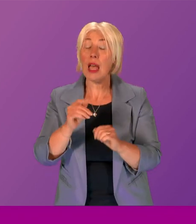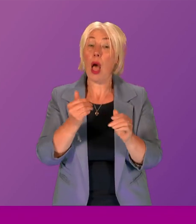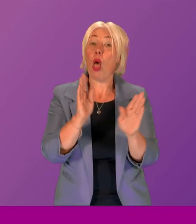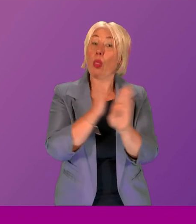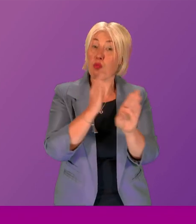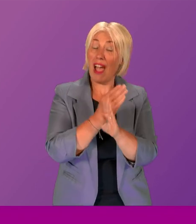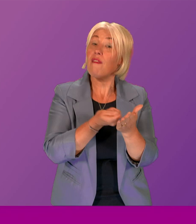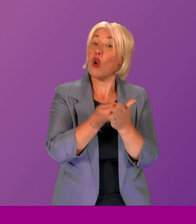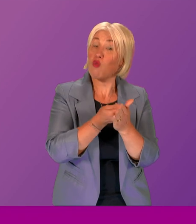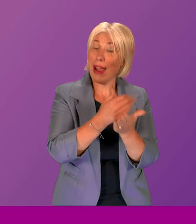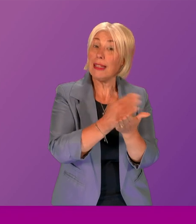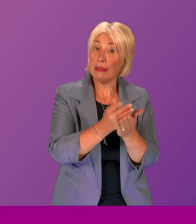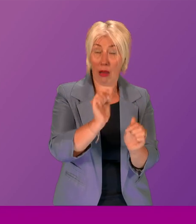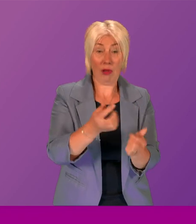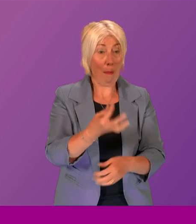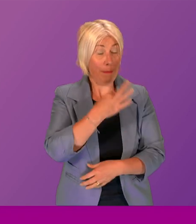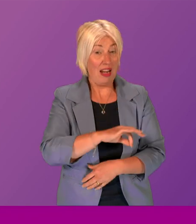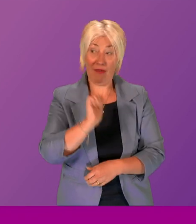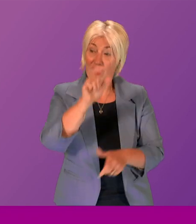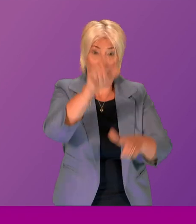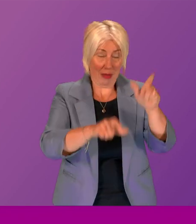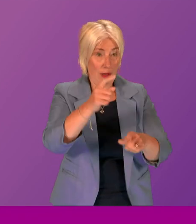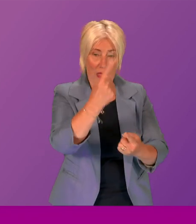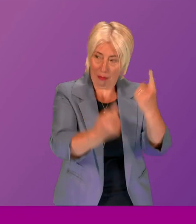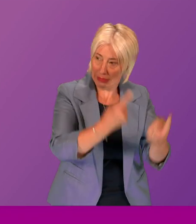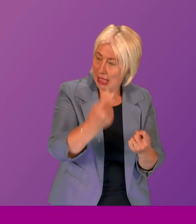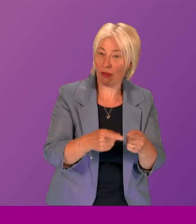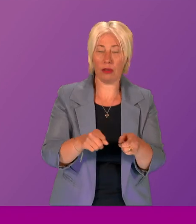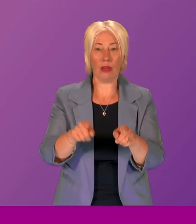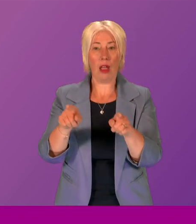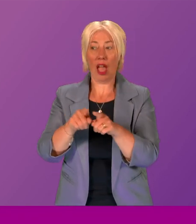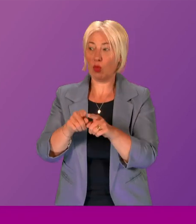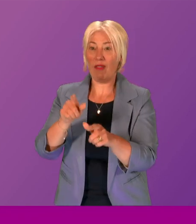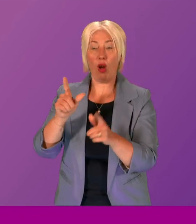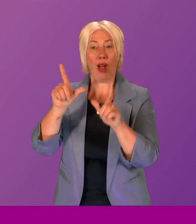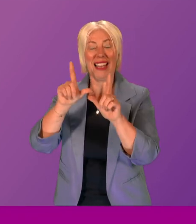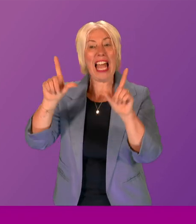in the interests of both tenants and responsible landlords. Our proposals